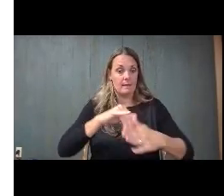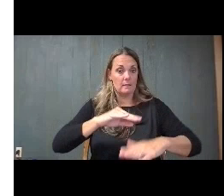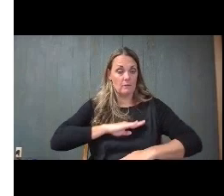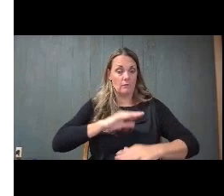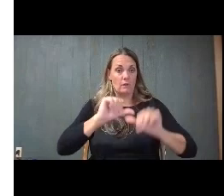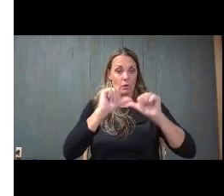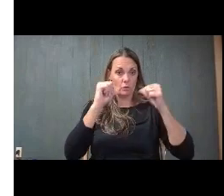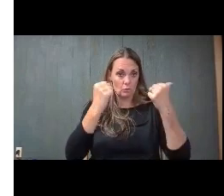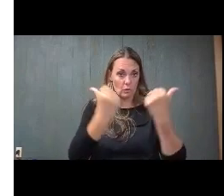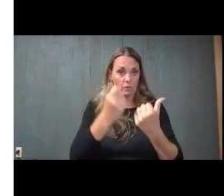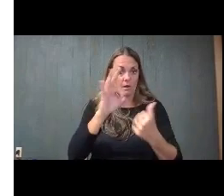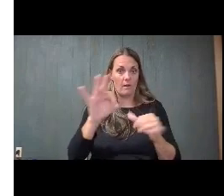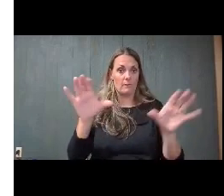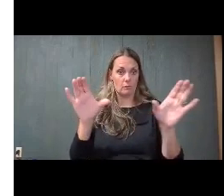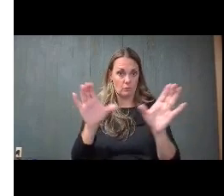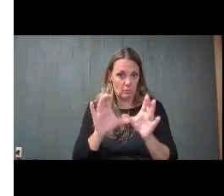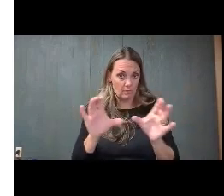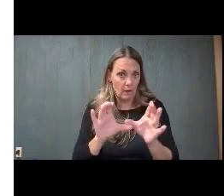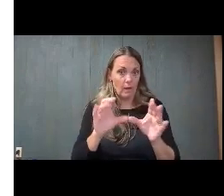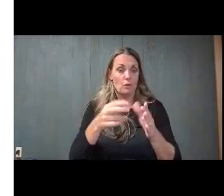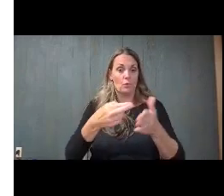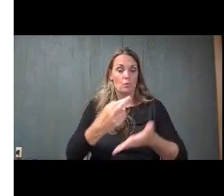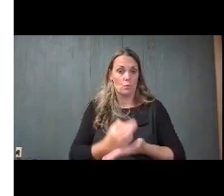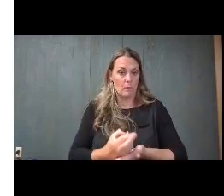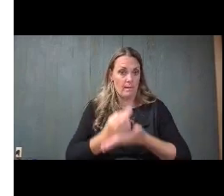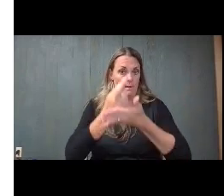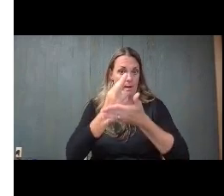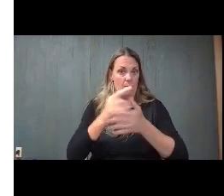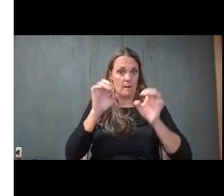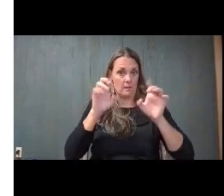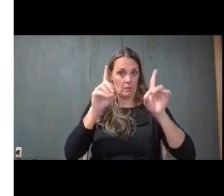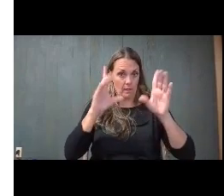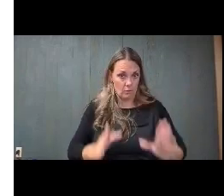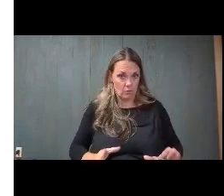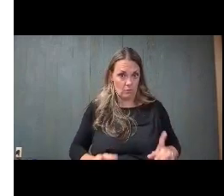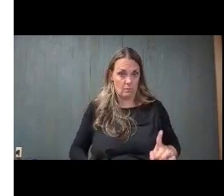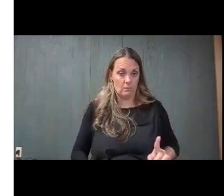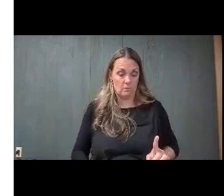of Certified Rehabilitation Education, CTR or ECR.